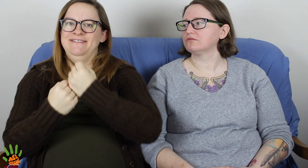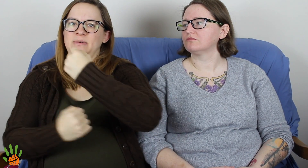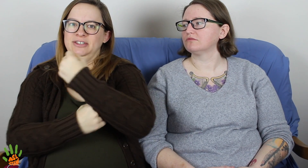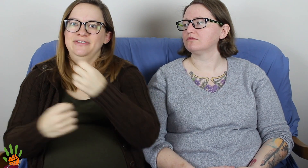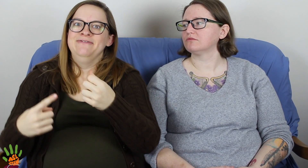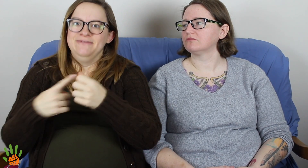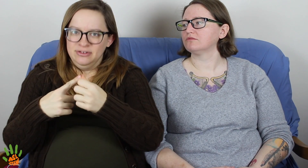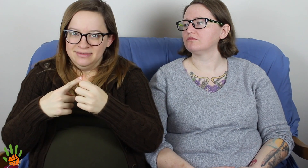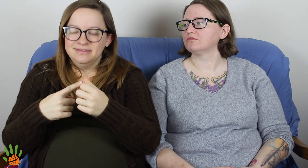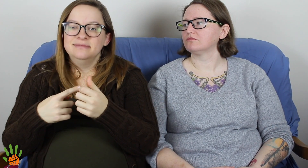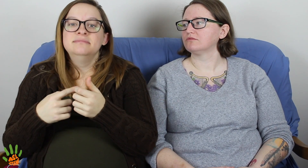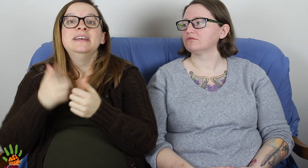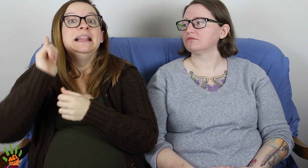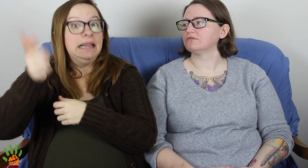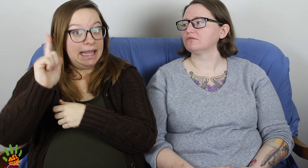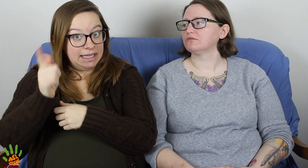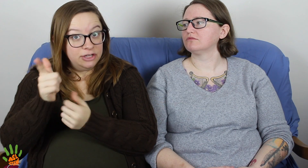You need to have that foundation first.